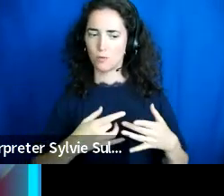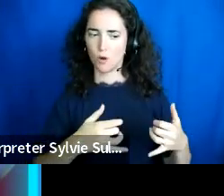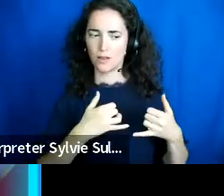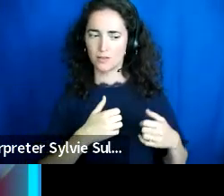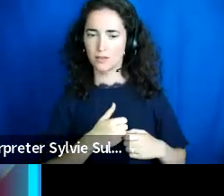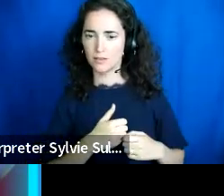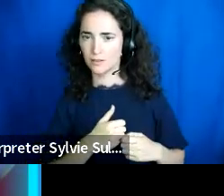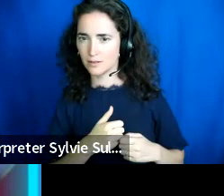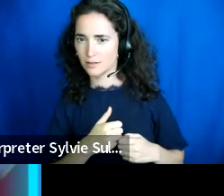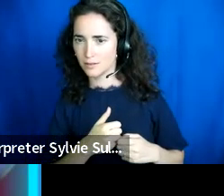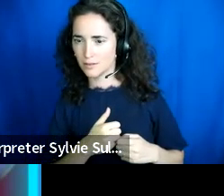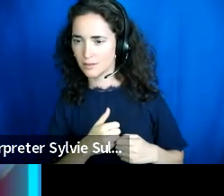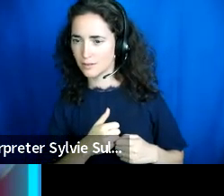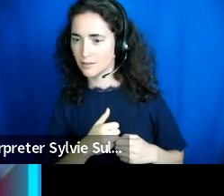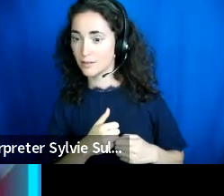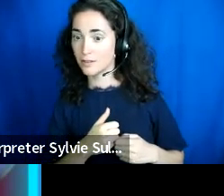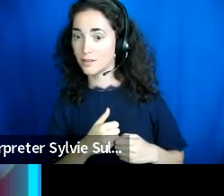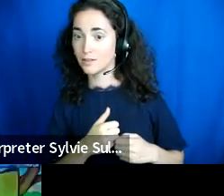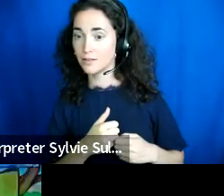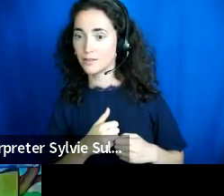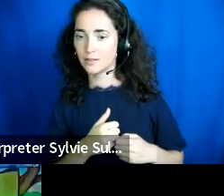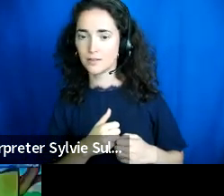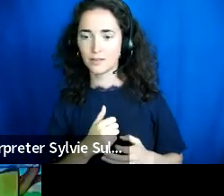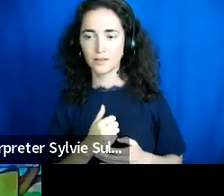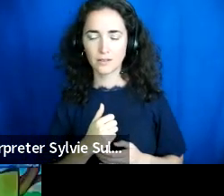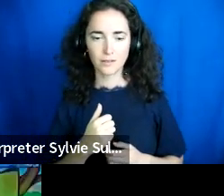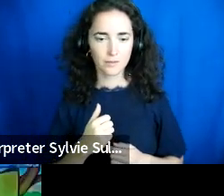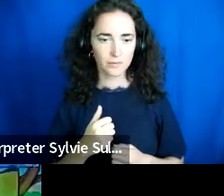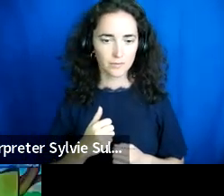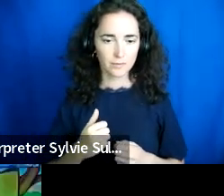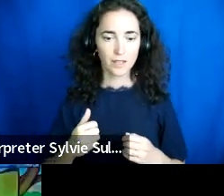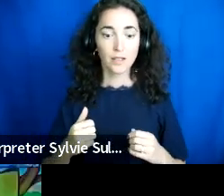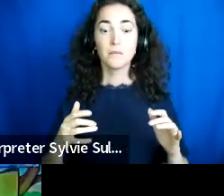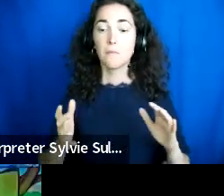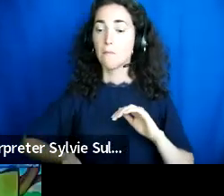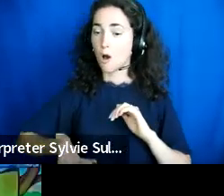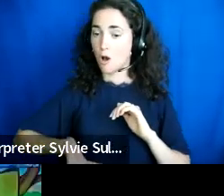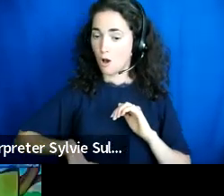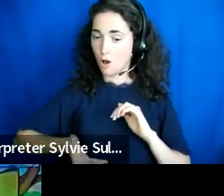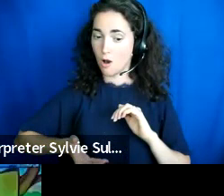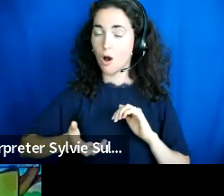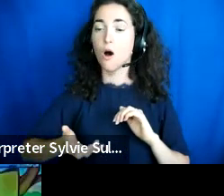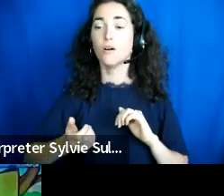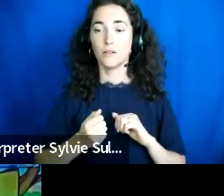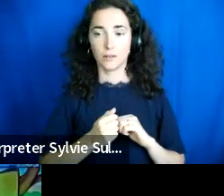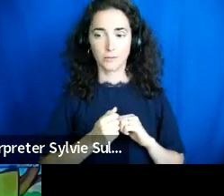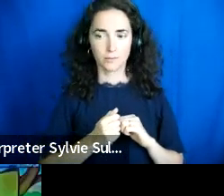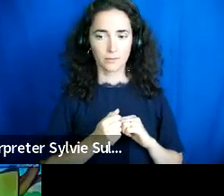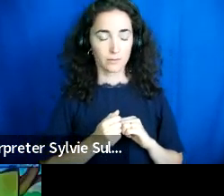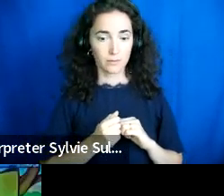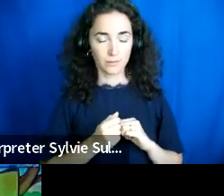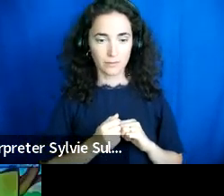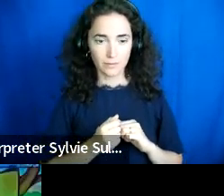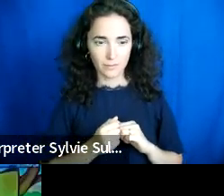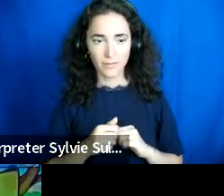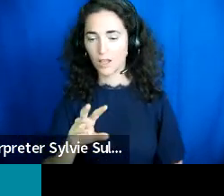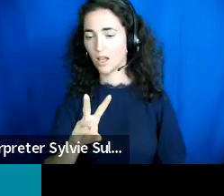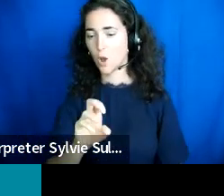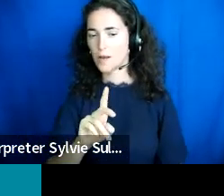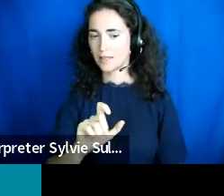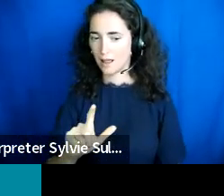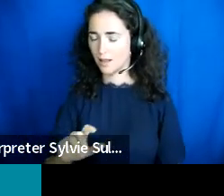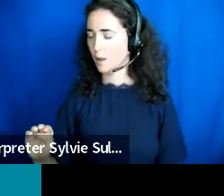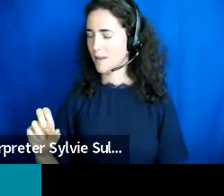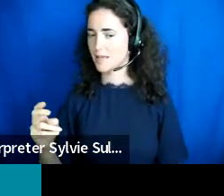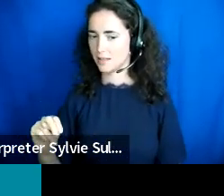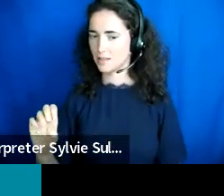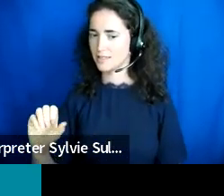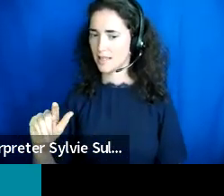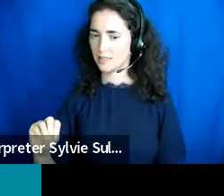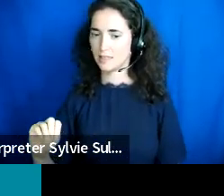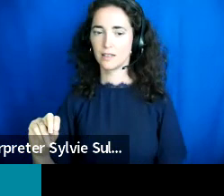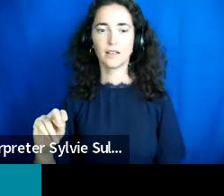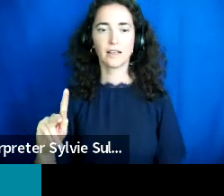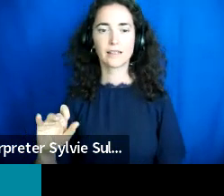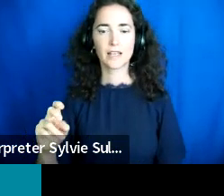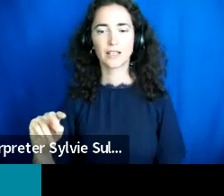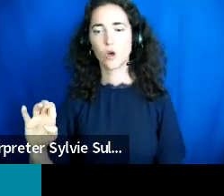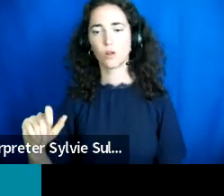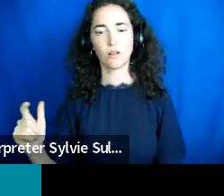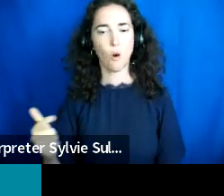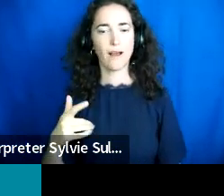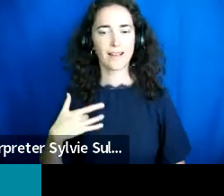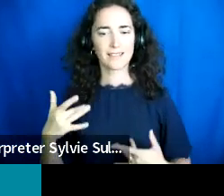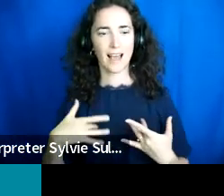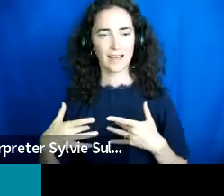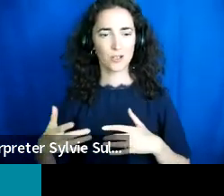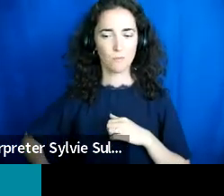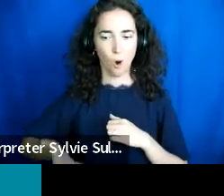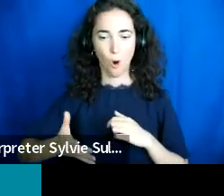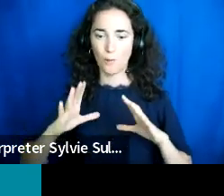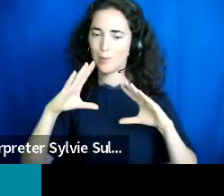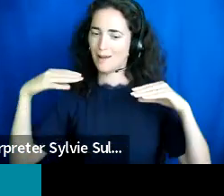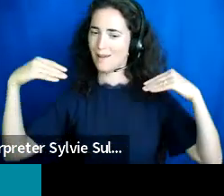Camping these good, brisk get the pulling things when Dell Megan say, Lynn, Chloe and Nolan were all super excited to bowl and their smiles showed it this upcoming video shows